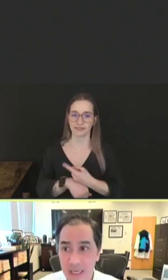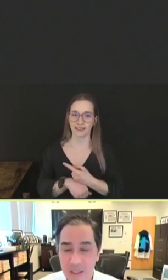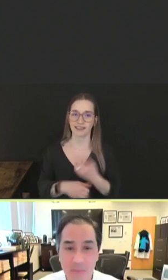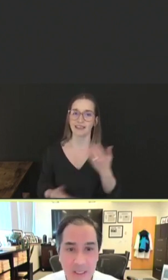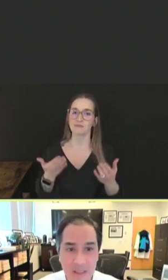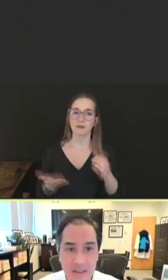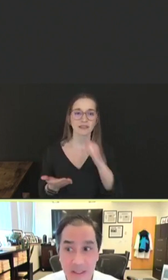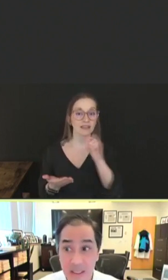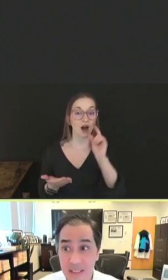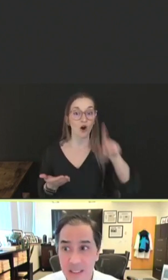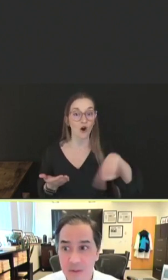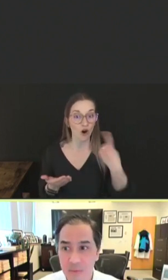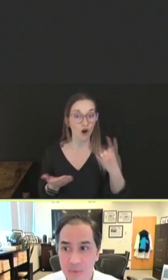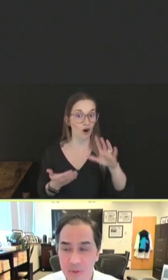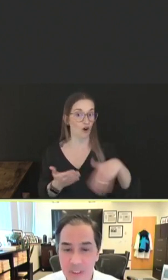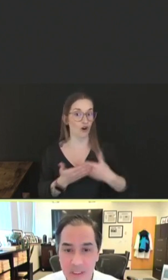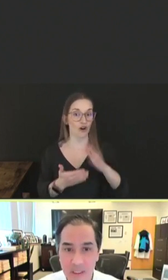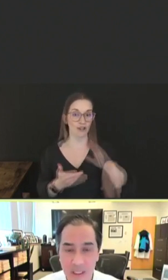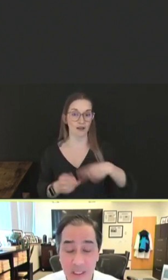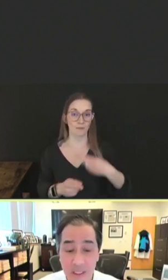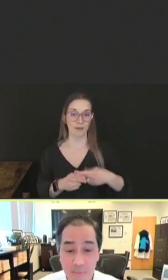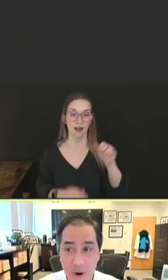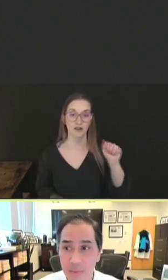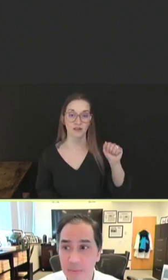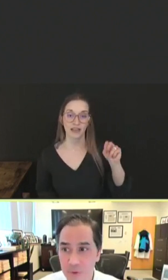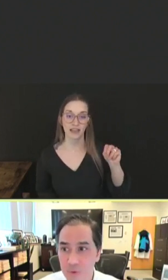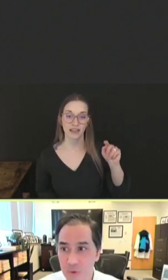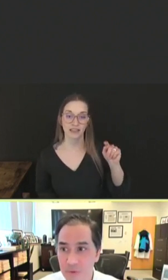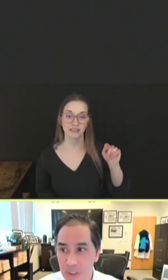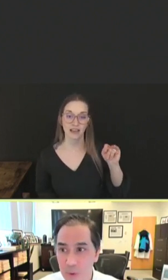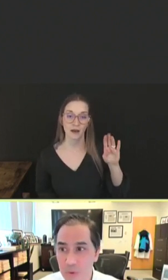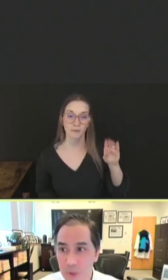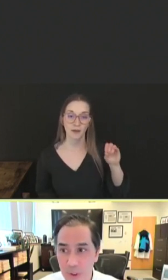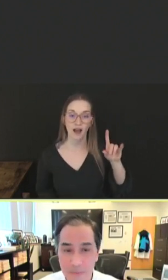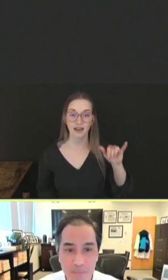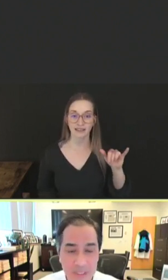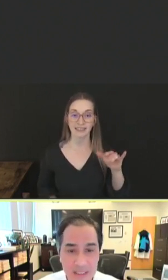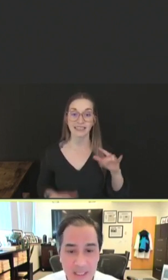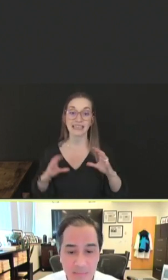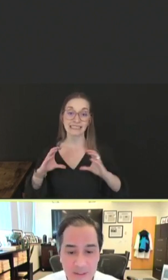antibodies, and that cellular immunity probably deserves a close look. Next slide, please.